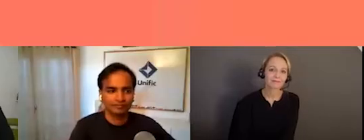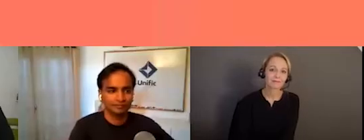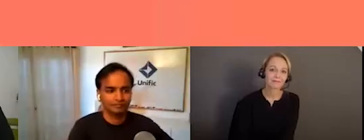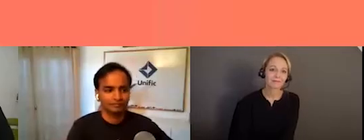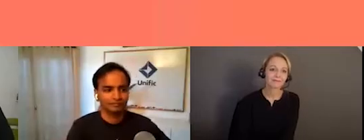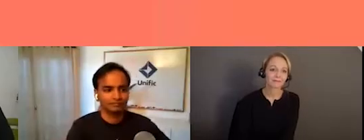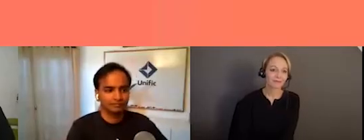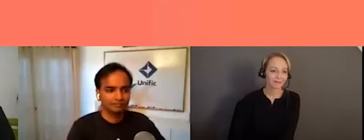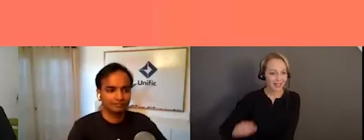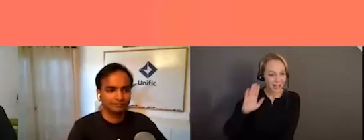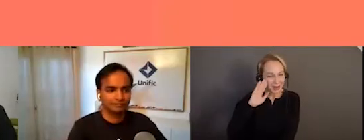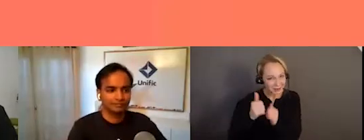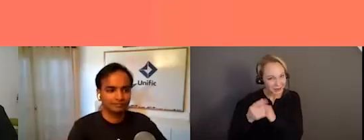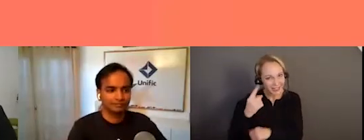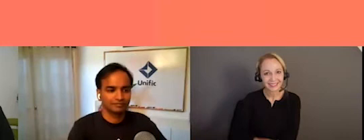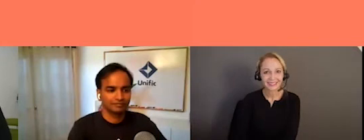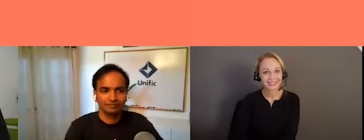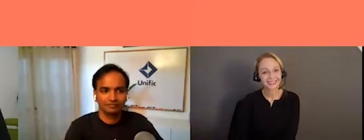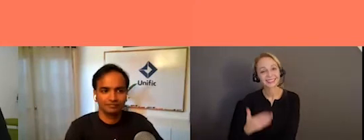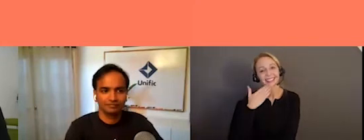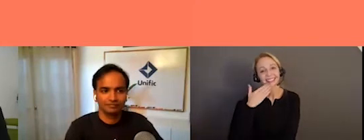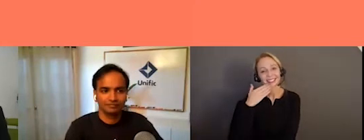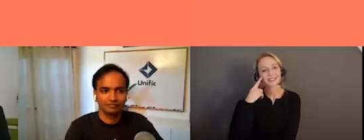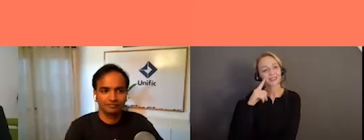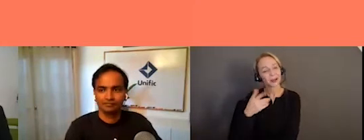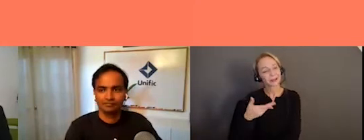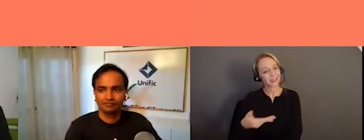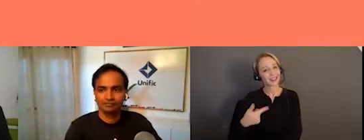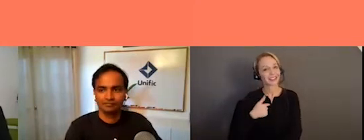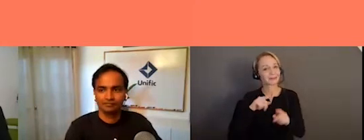HELLO EVERYONE, THANK YOU FOR BEING HERE TODAY.